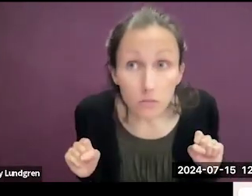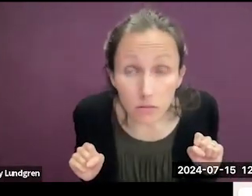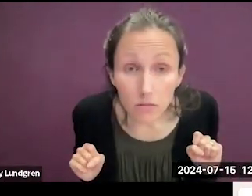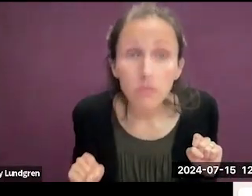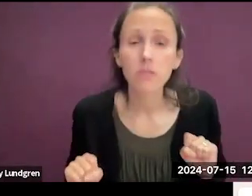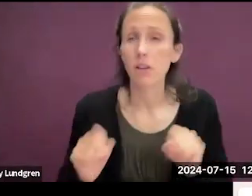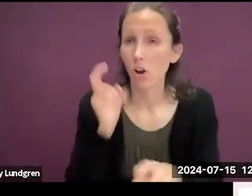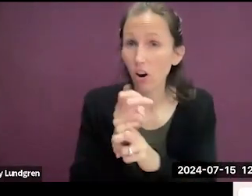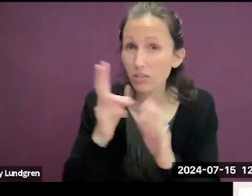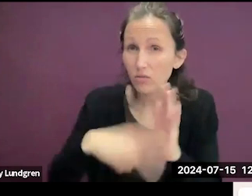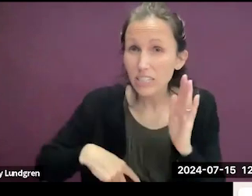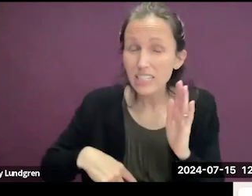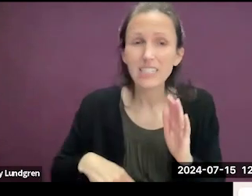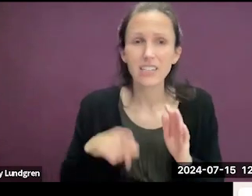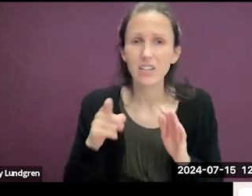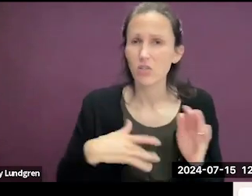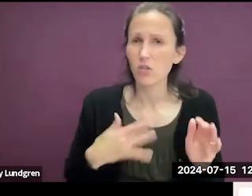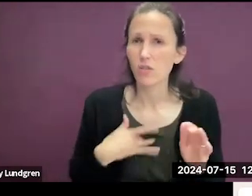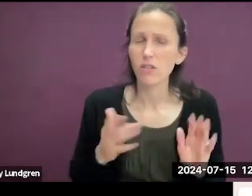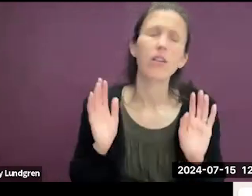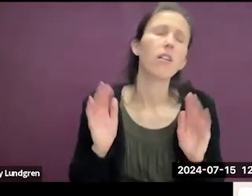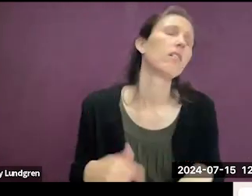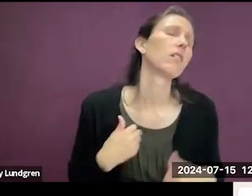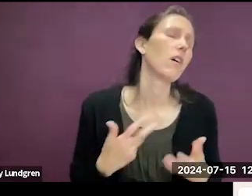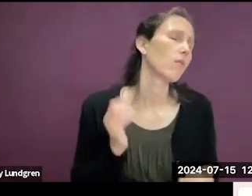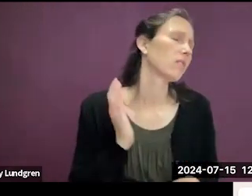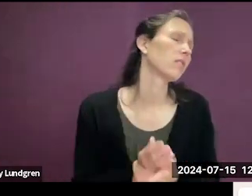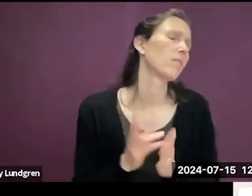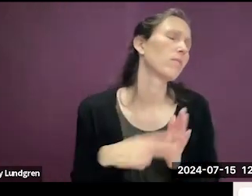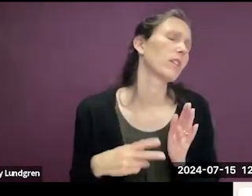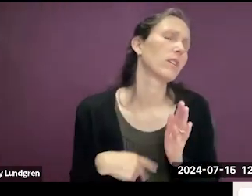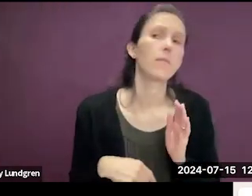Does it make you wanna stop reading what's written here? So that text that I use